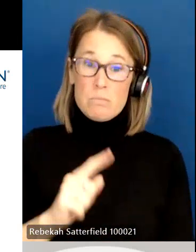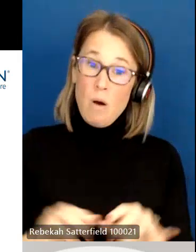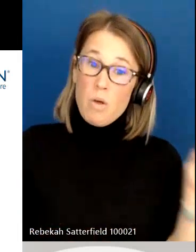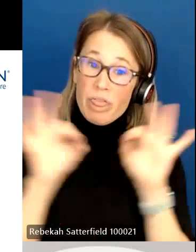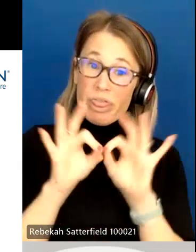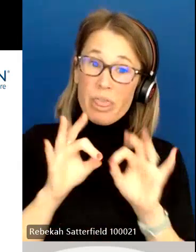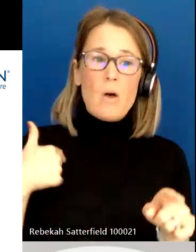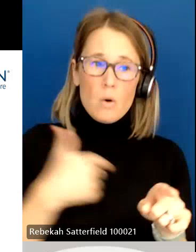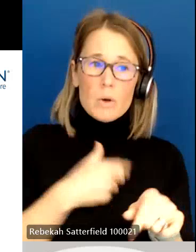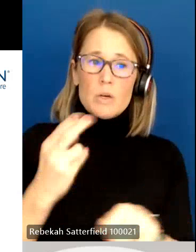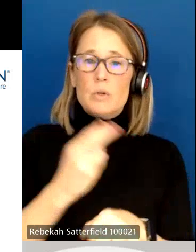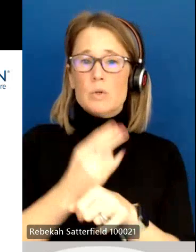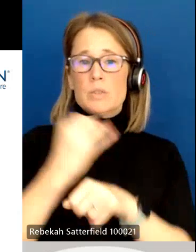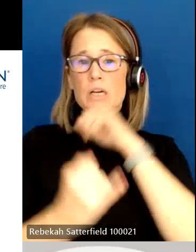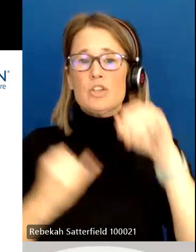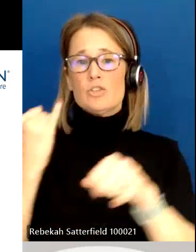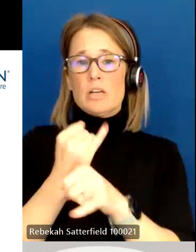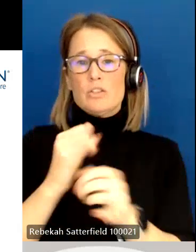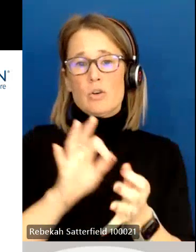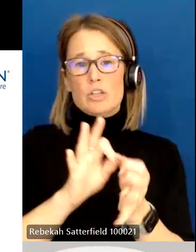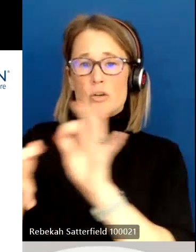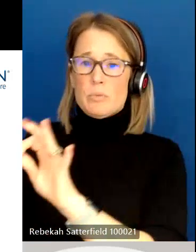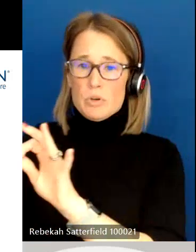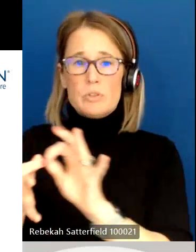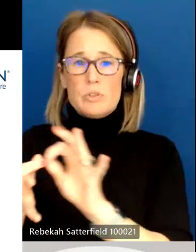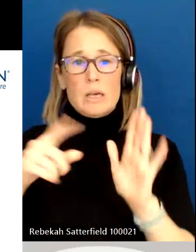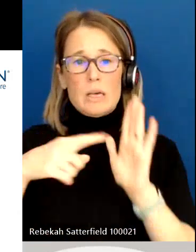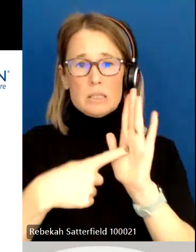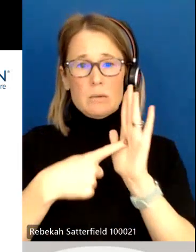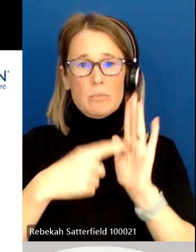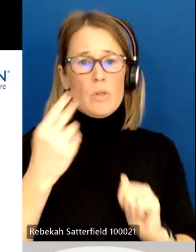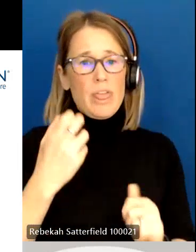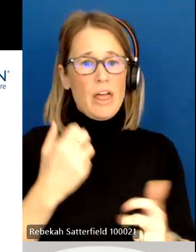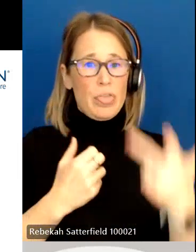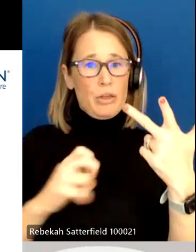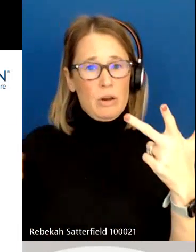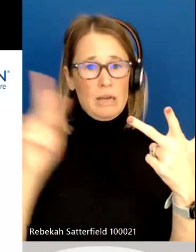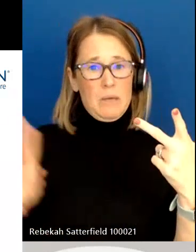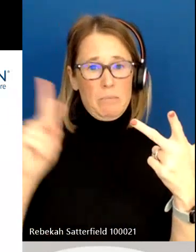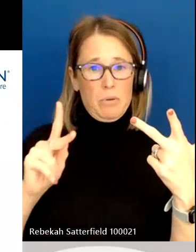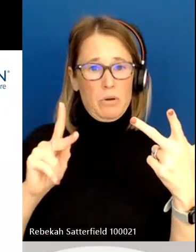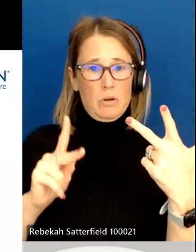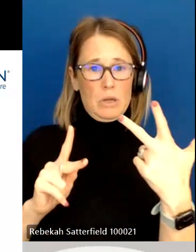international interpreter symbol which is the uh three people the three speaking heads that